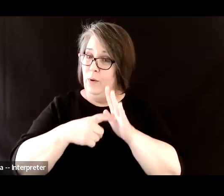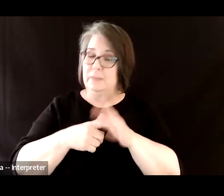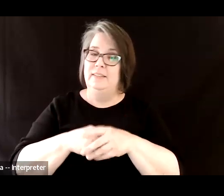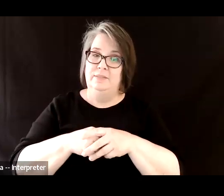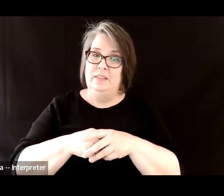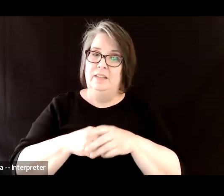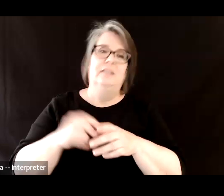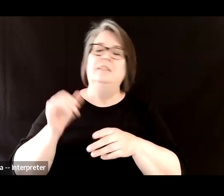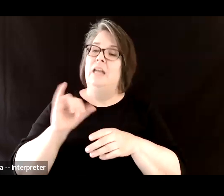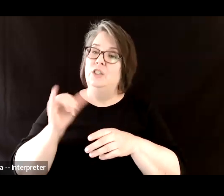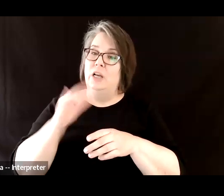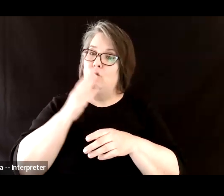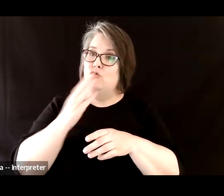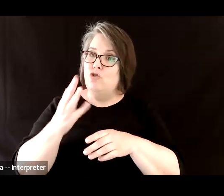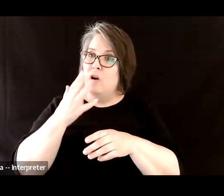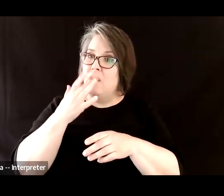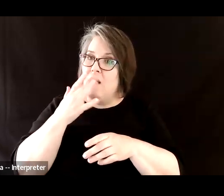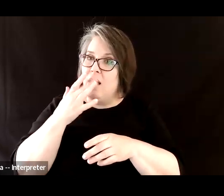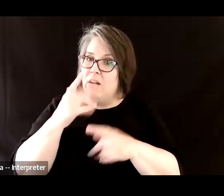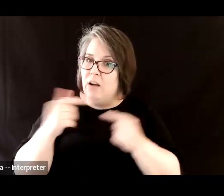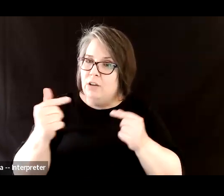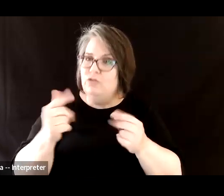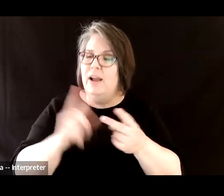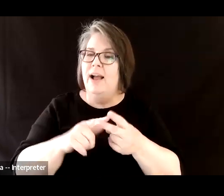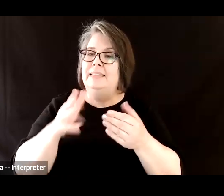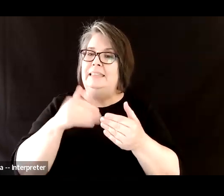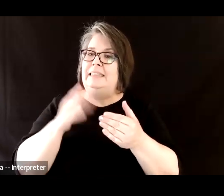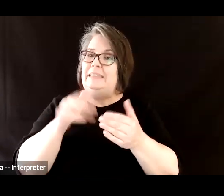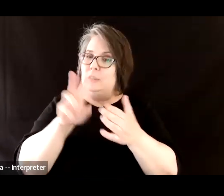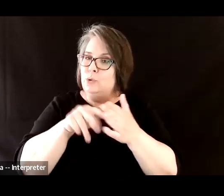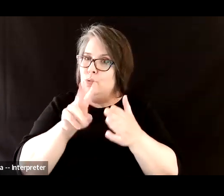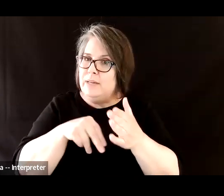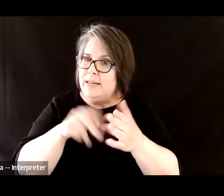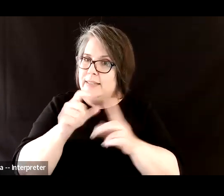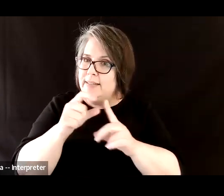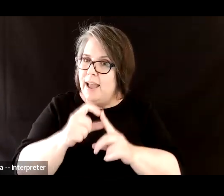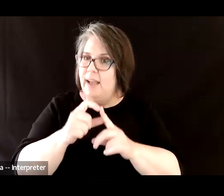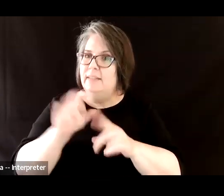such as good color contrast, easy to read text and fonts.